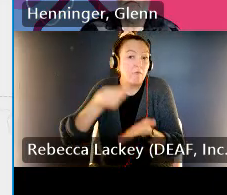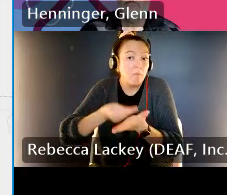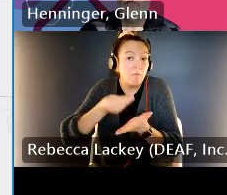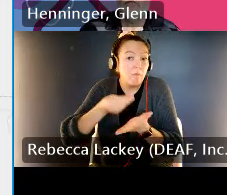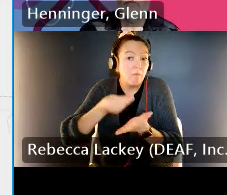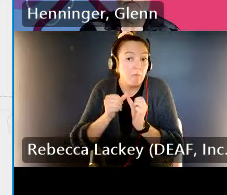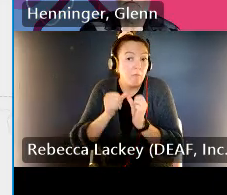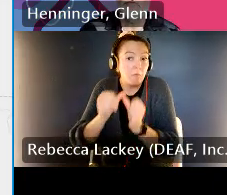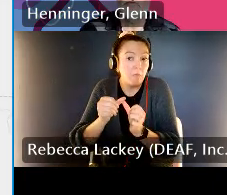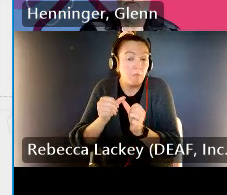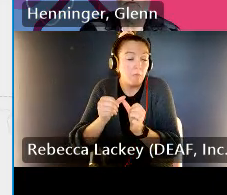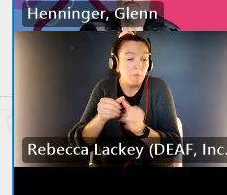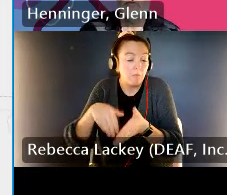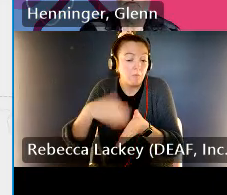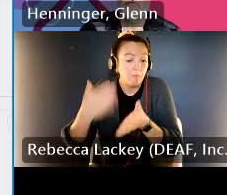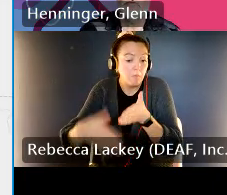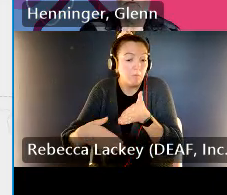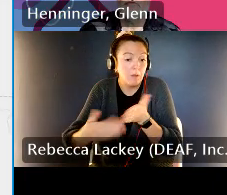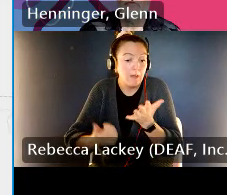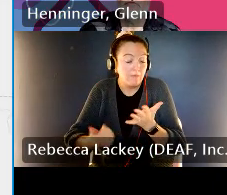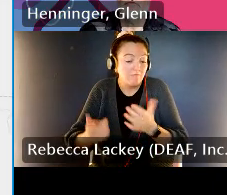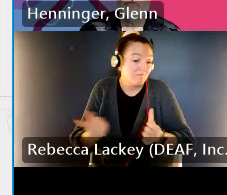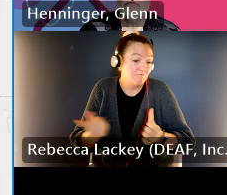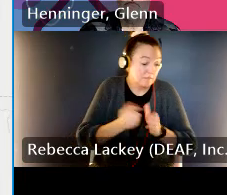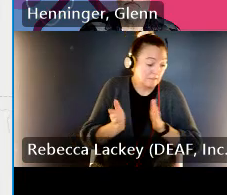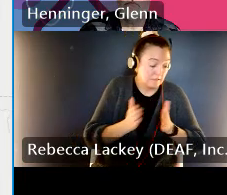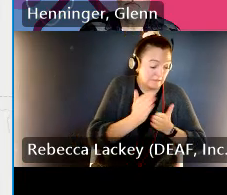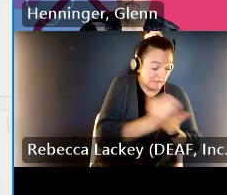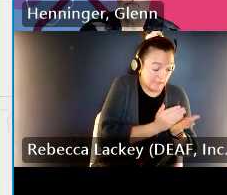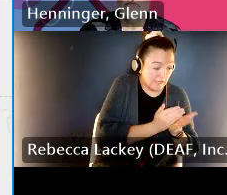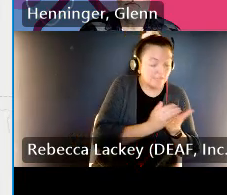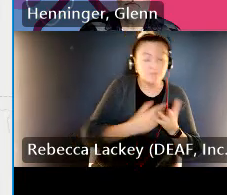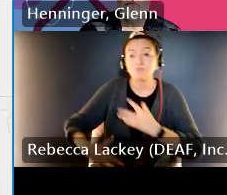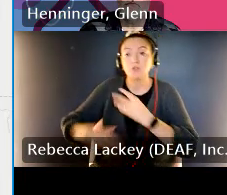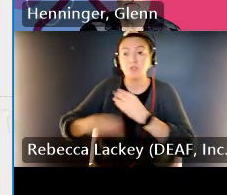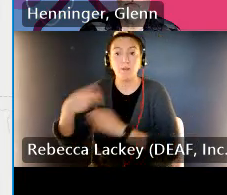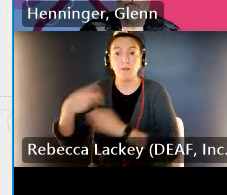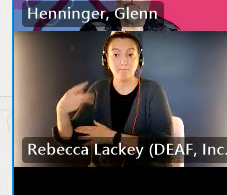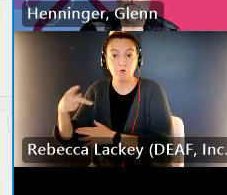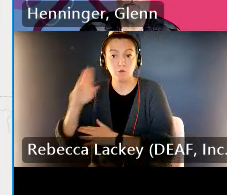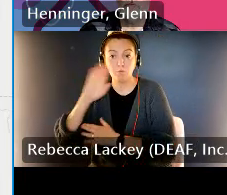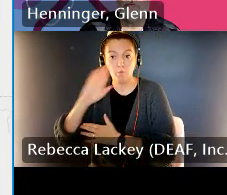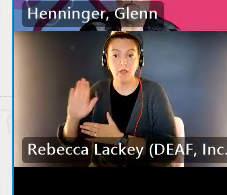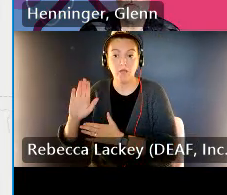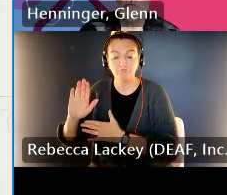then the additional the purple highlighted routes may be added.